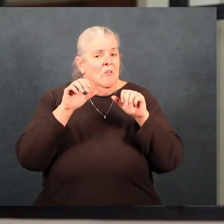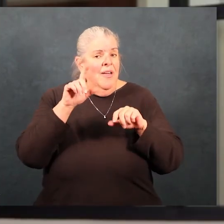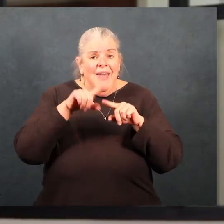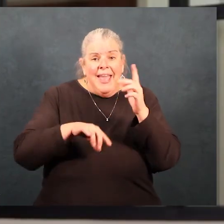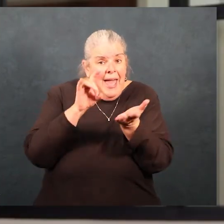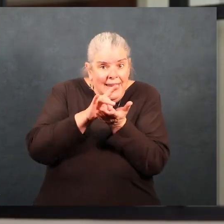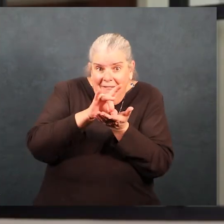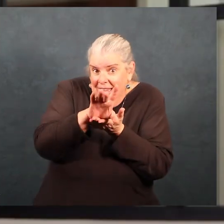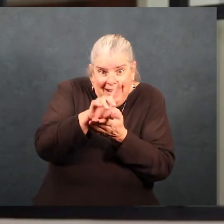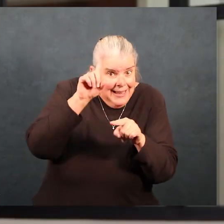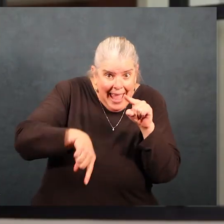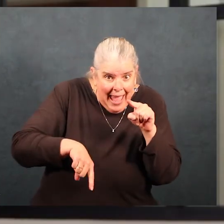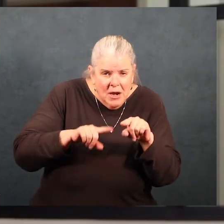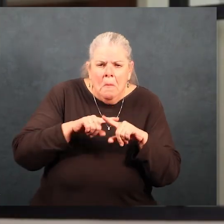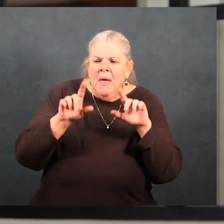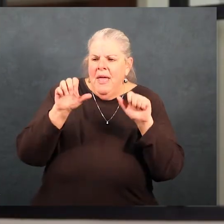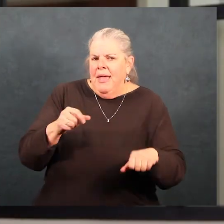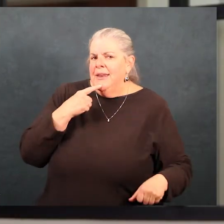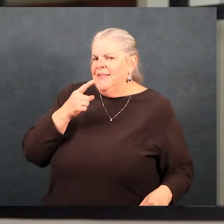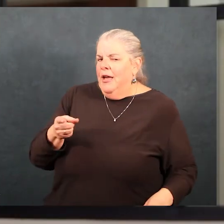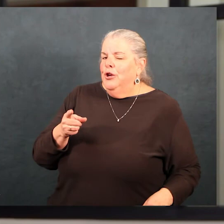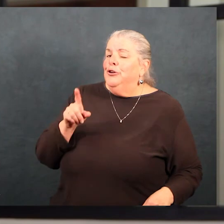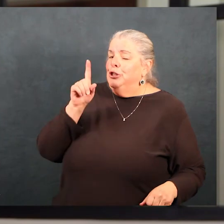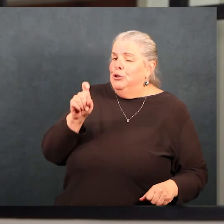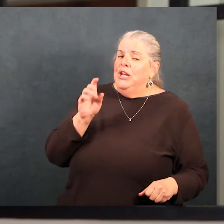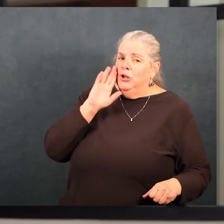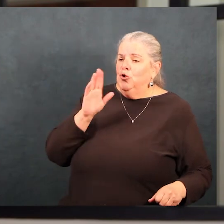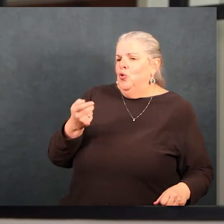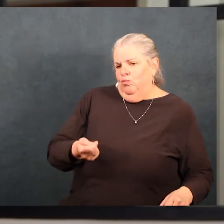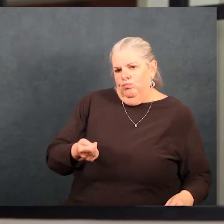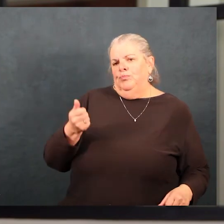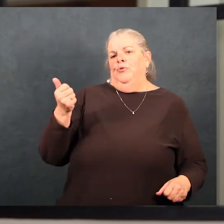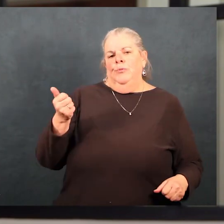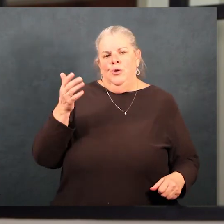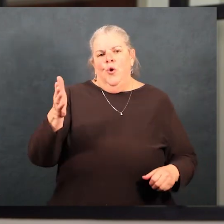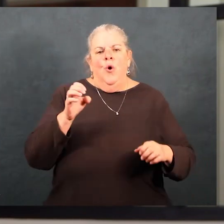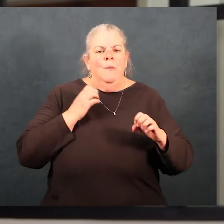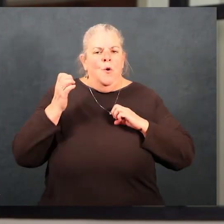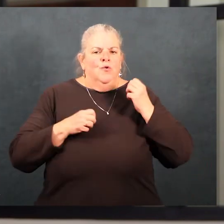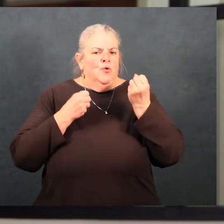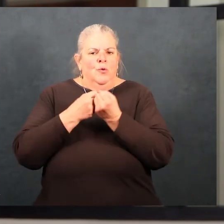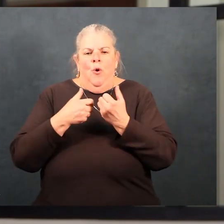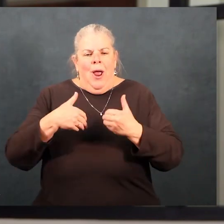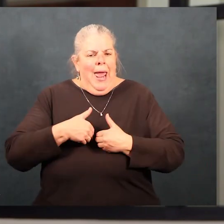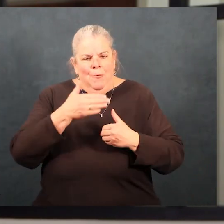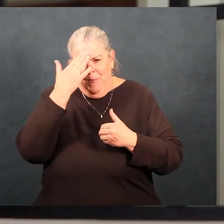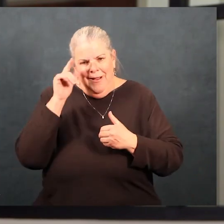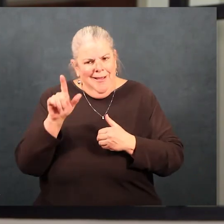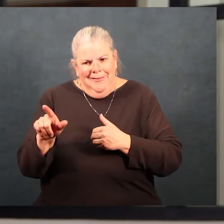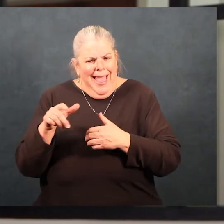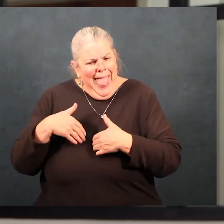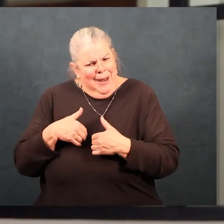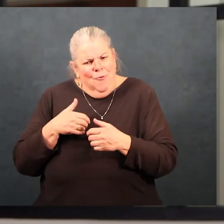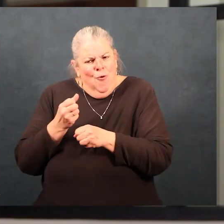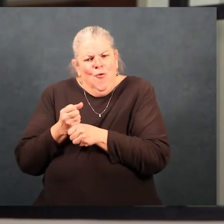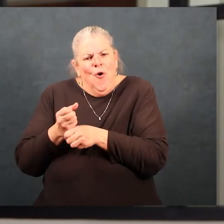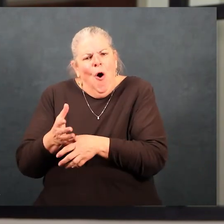but they can tell you, hey, you need to remove your emotional support animal because they're causing threats to safety,